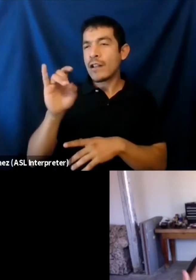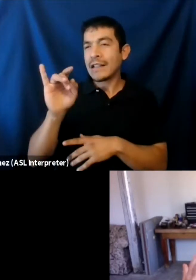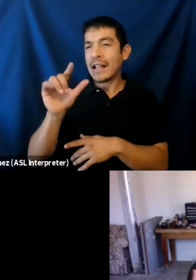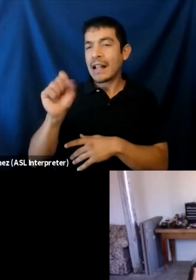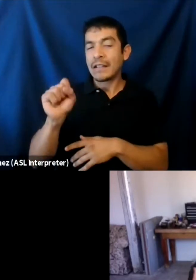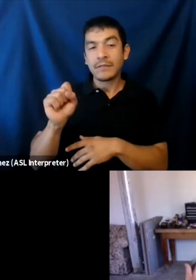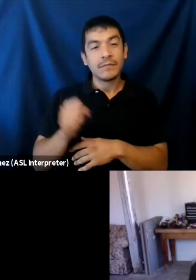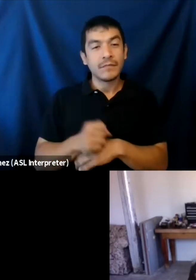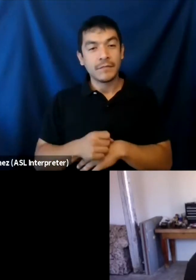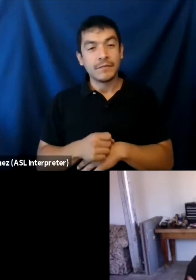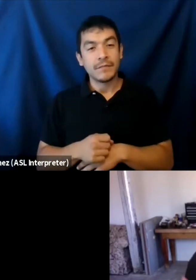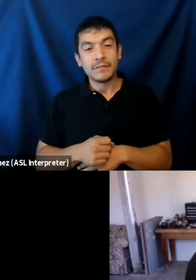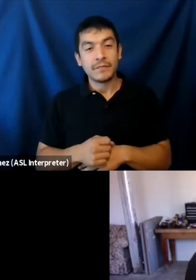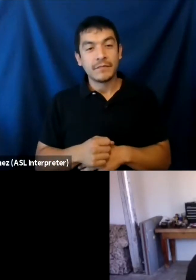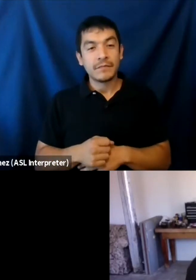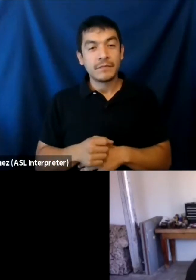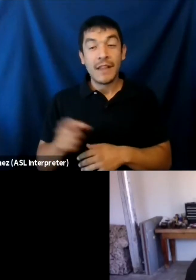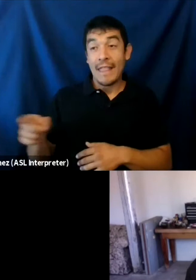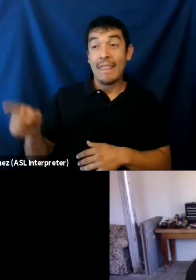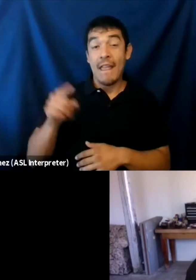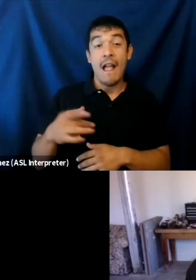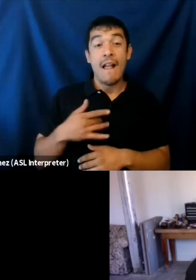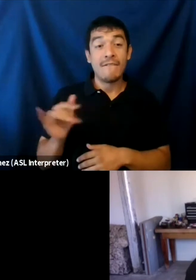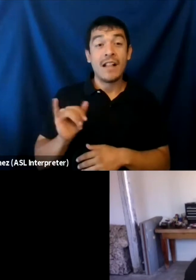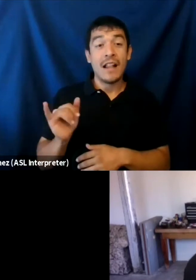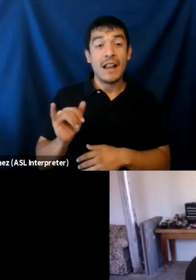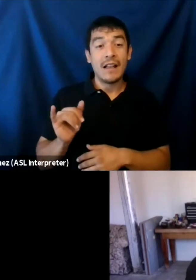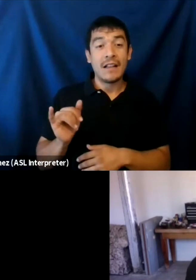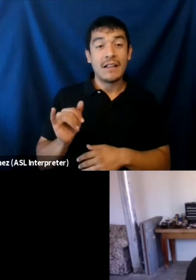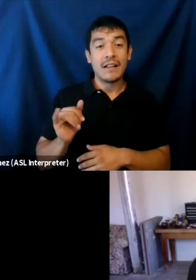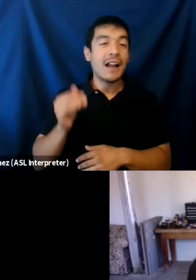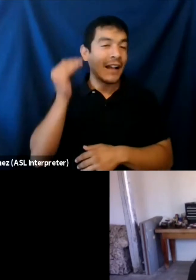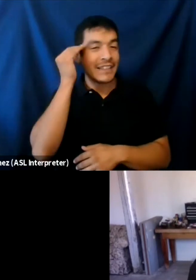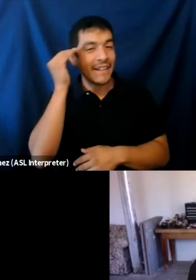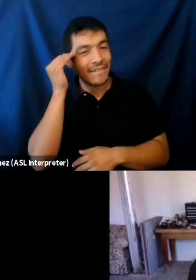And so them feeling like it's a familiar routine